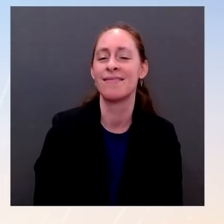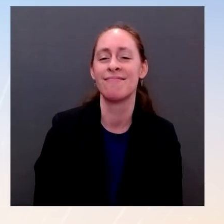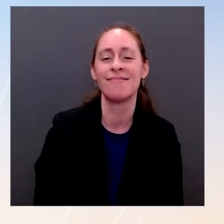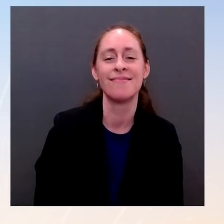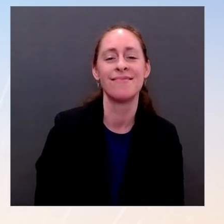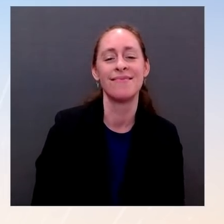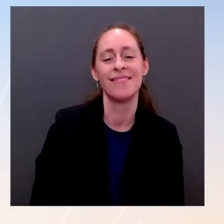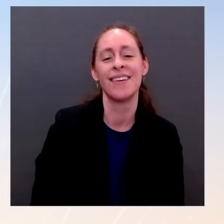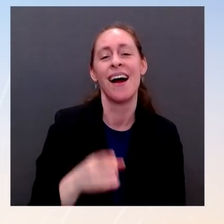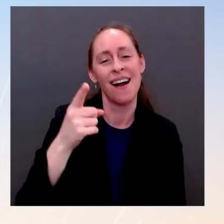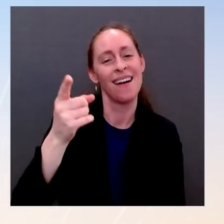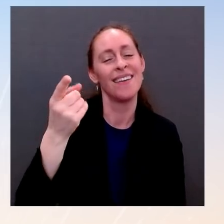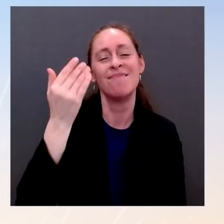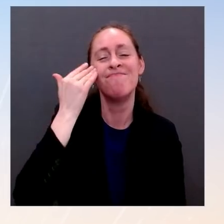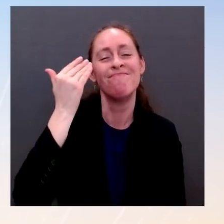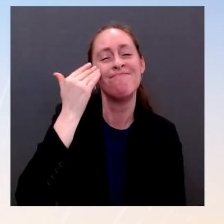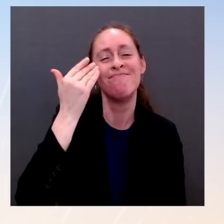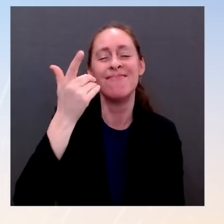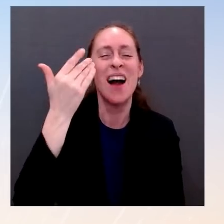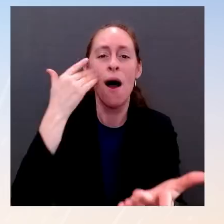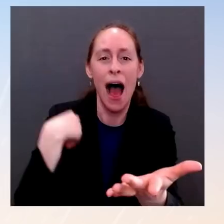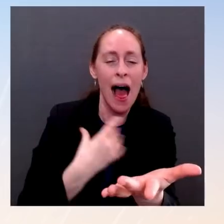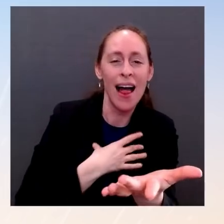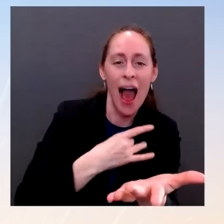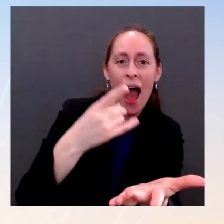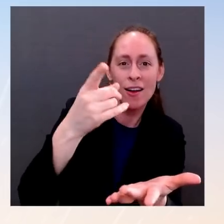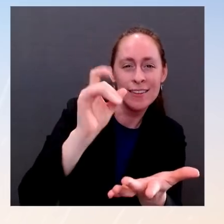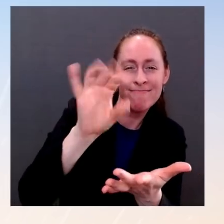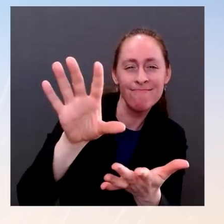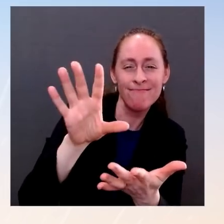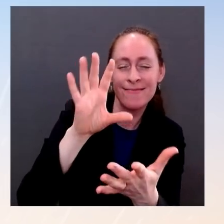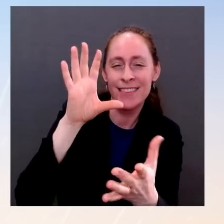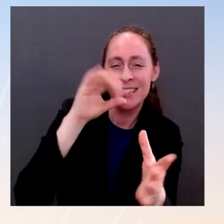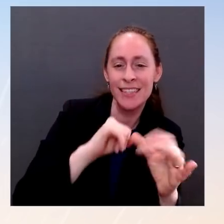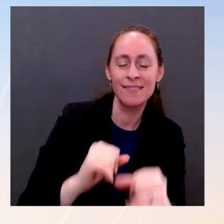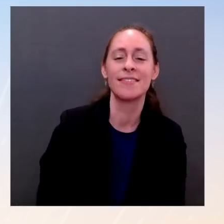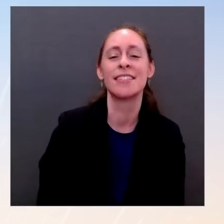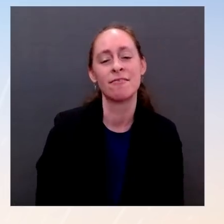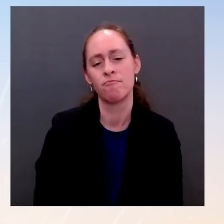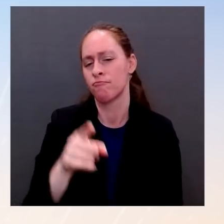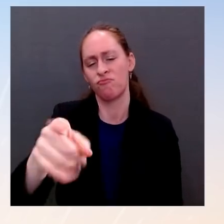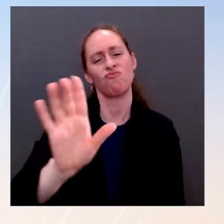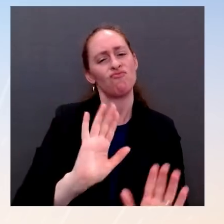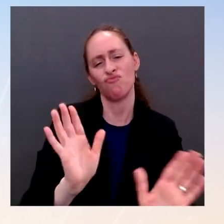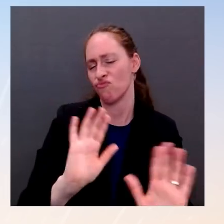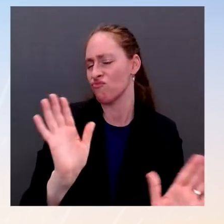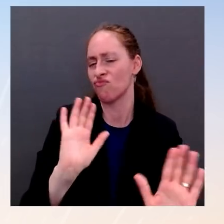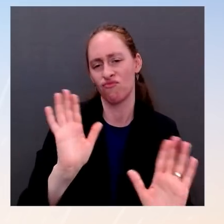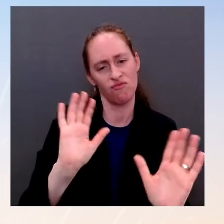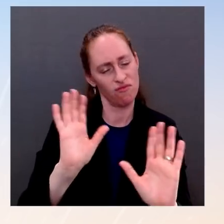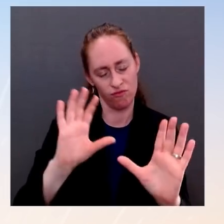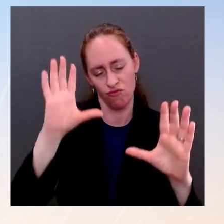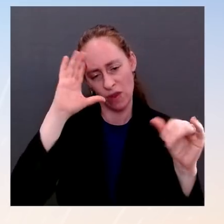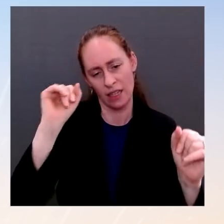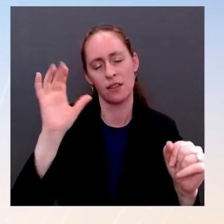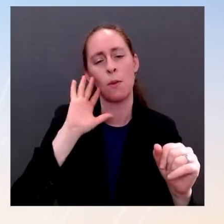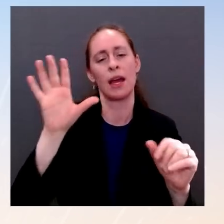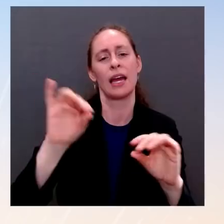of making a decision this month. He's on track to do so. That will mean he will have chosen a nominee faster than any Democratic President in decades.